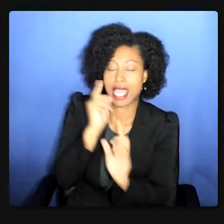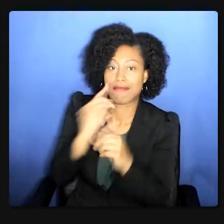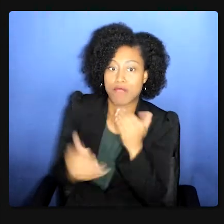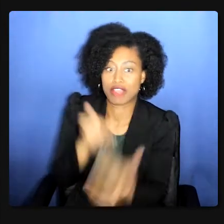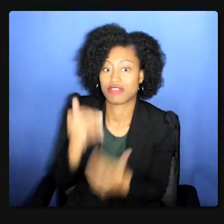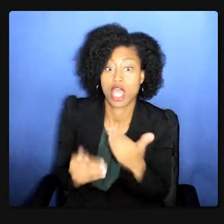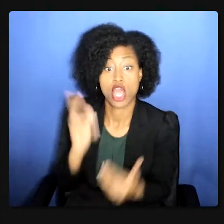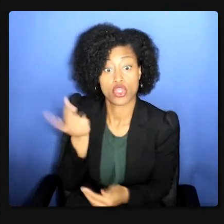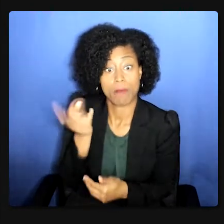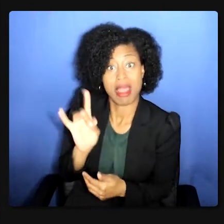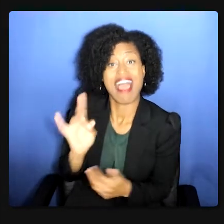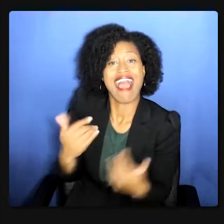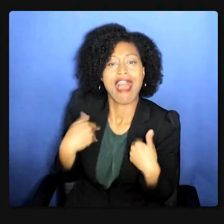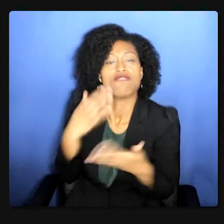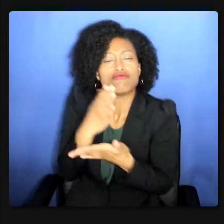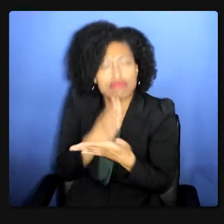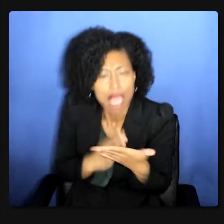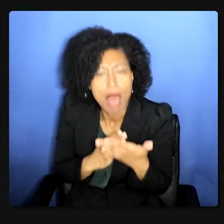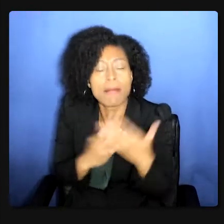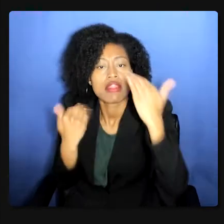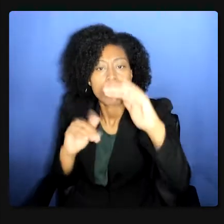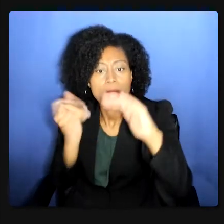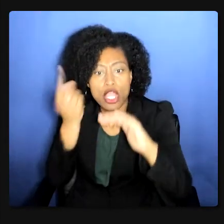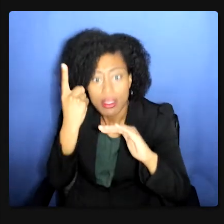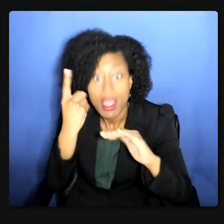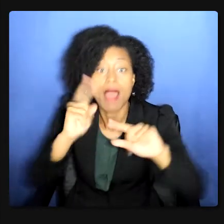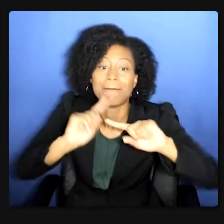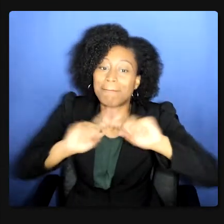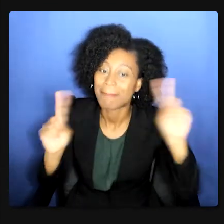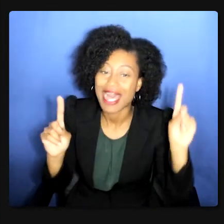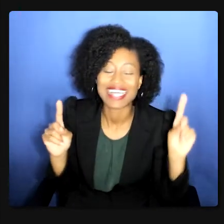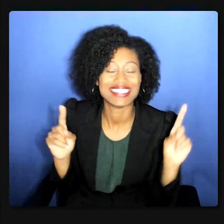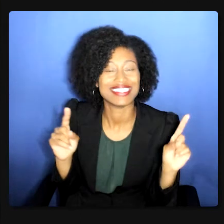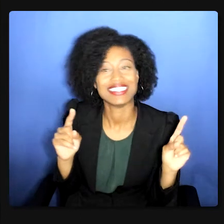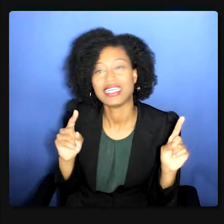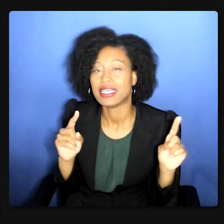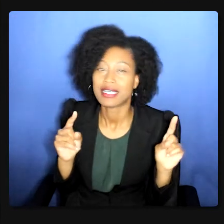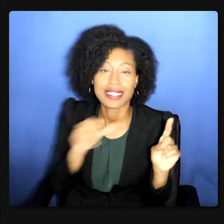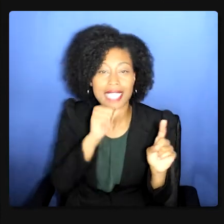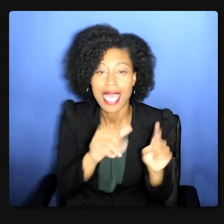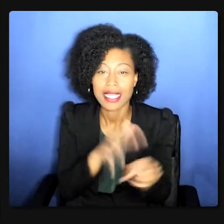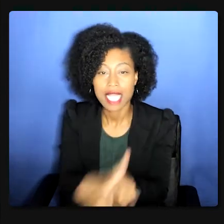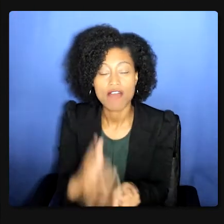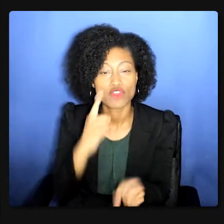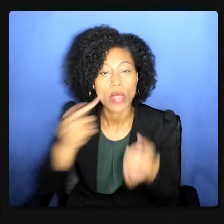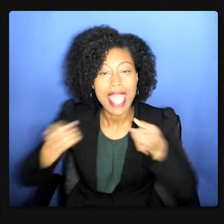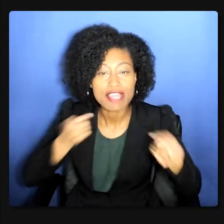I mean, Kubernetes has some auto-scaling but it's mostly suited to a game's stateless workload, right?